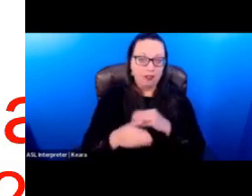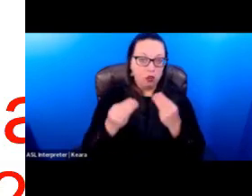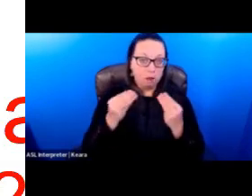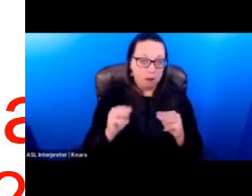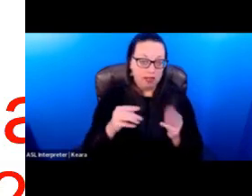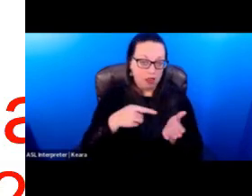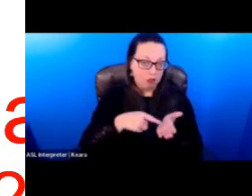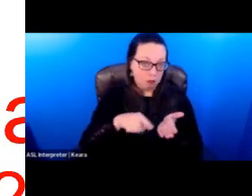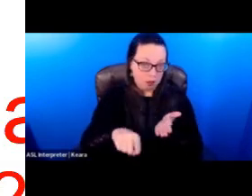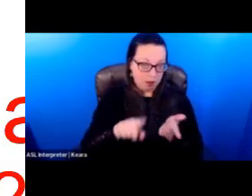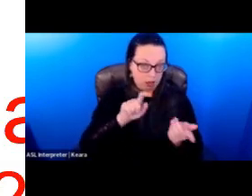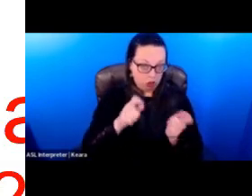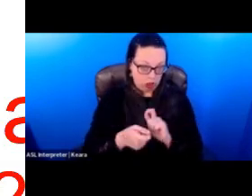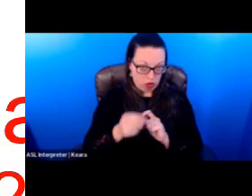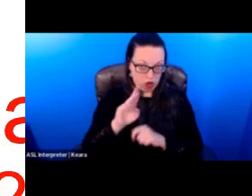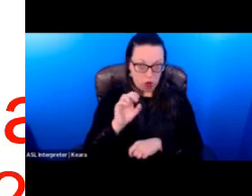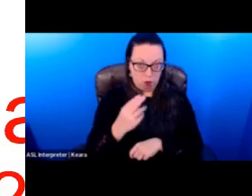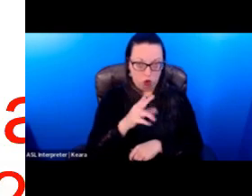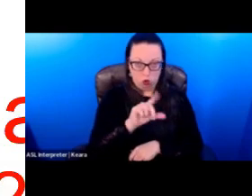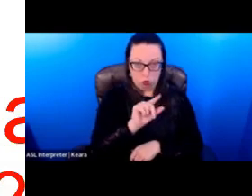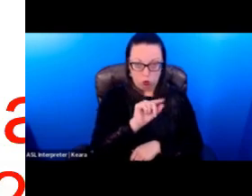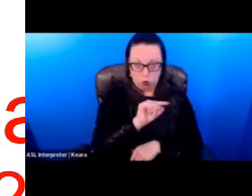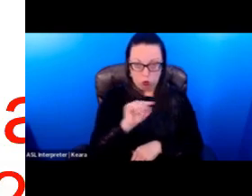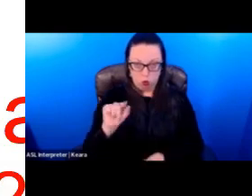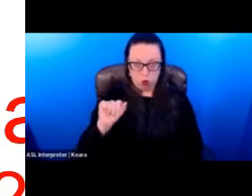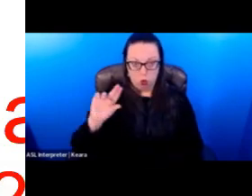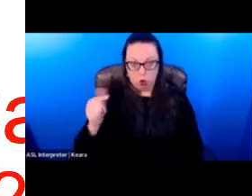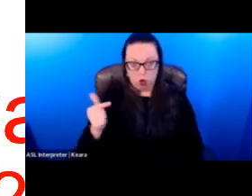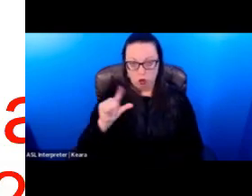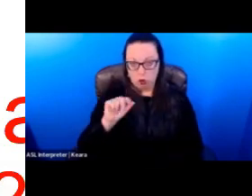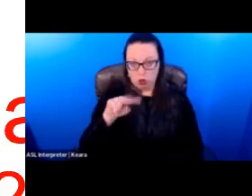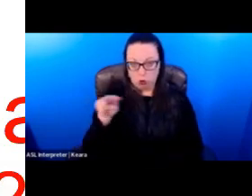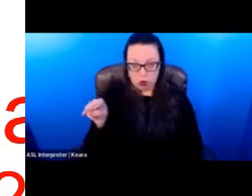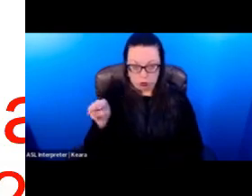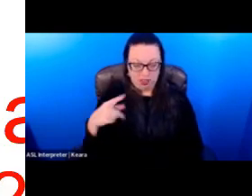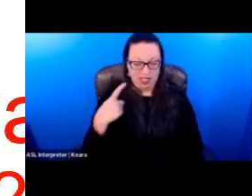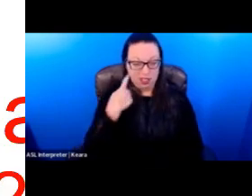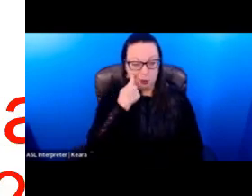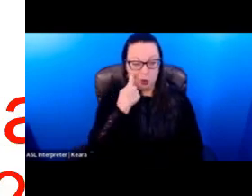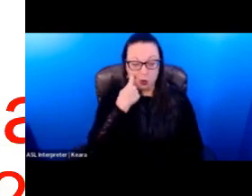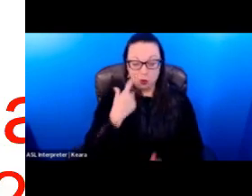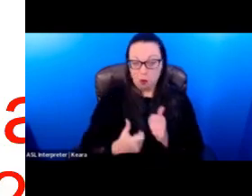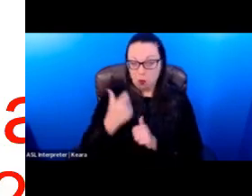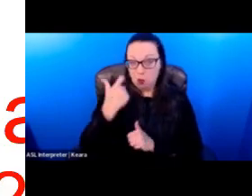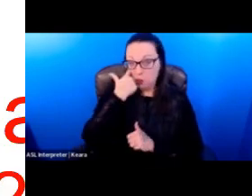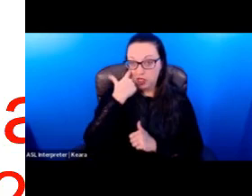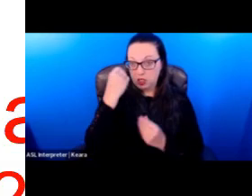we're just looking at March 2022, August 2022, the most recent data actually, and these